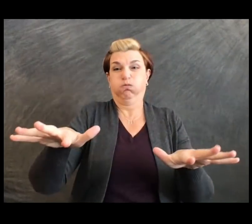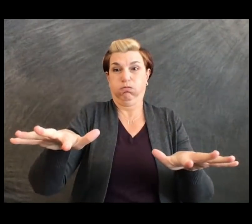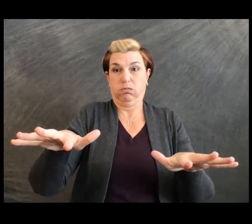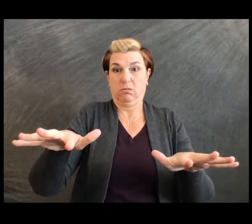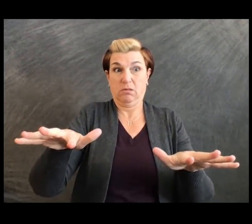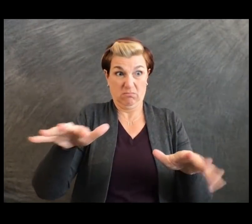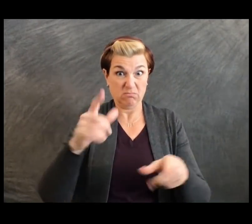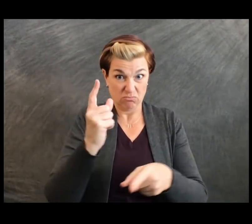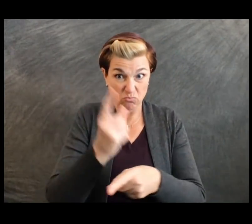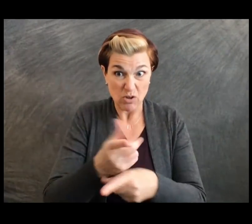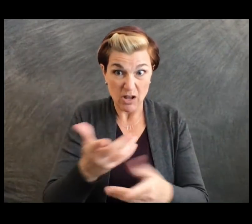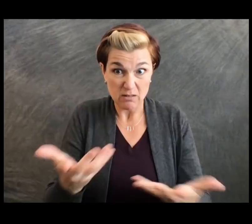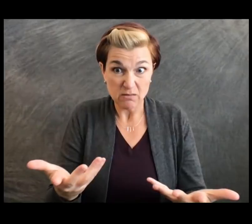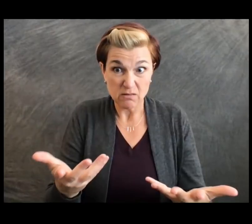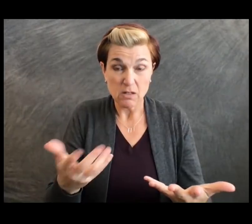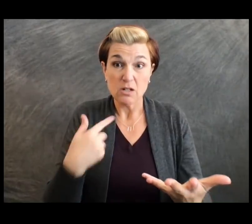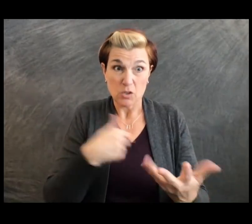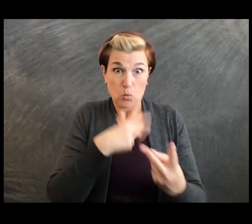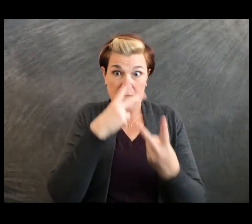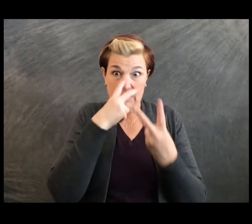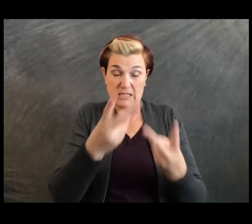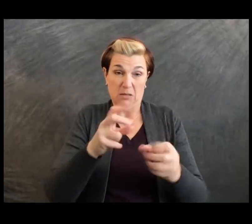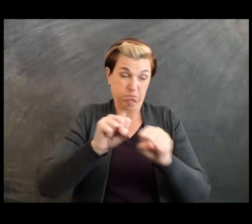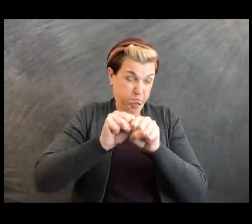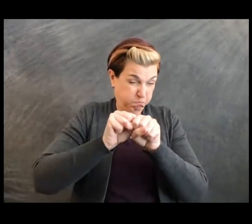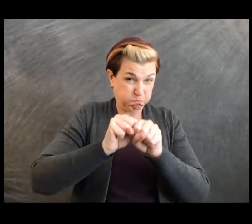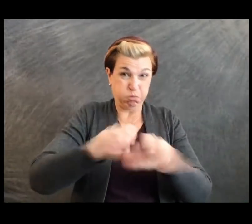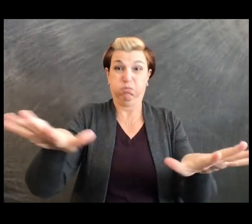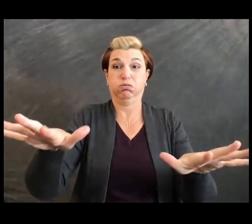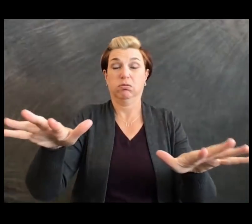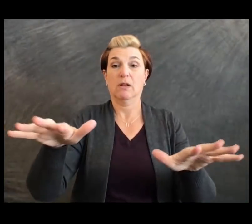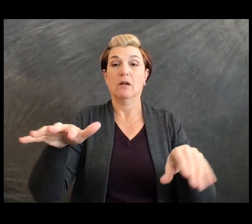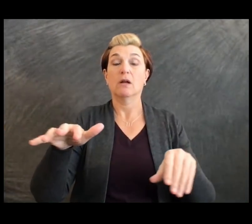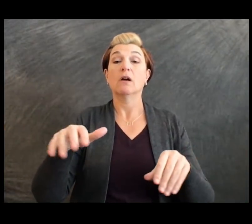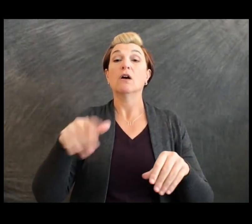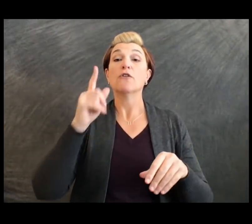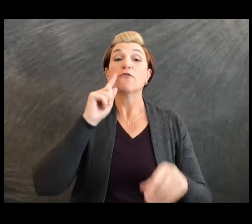reason why we've seen the mitigation ratcheted up in that regard and again